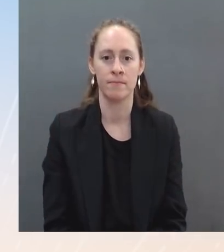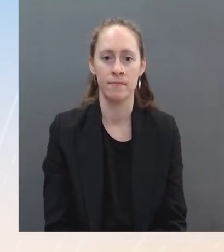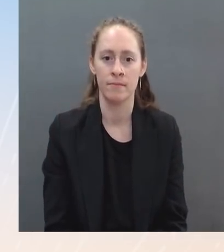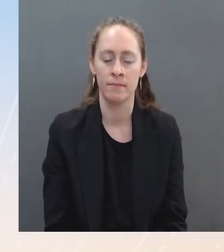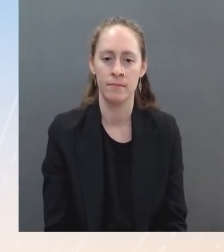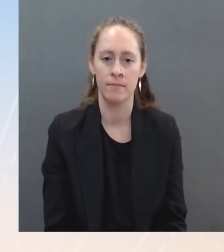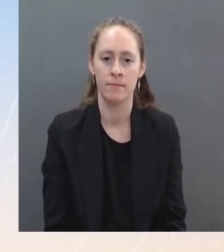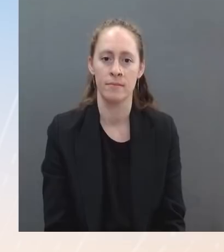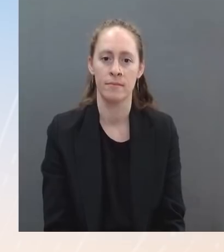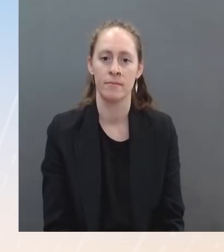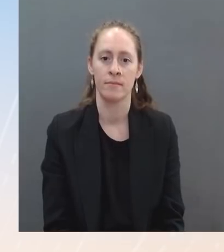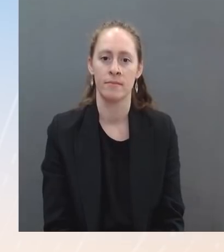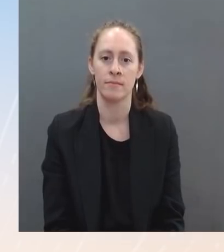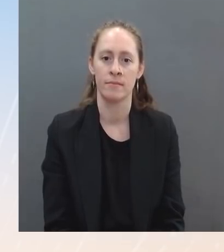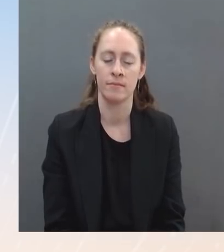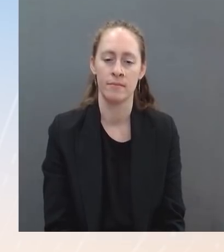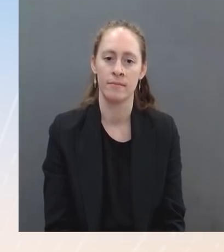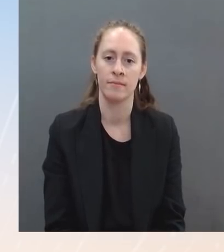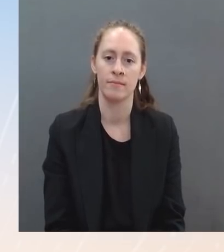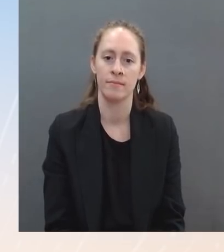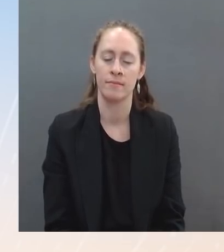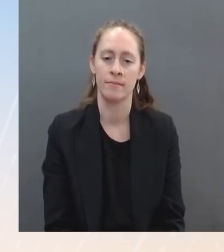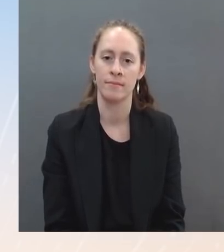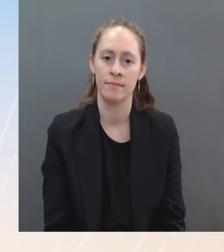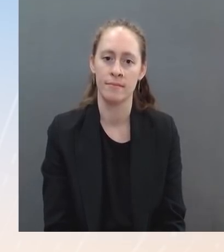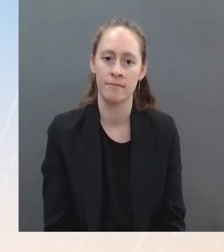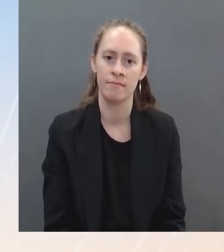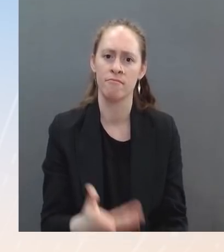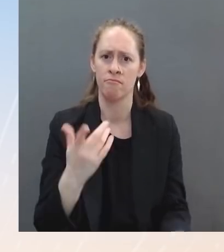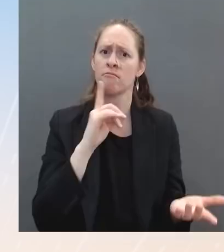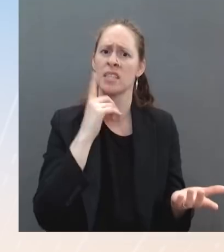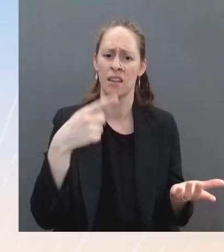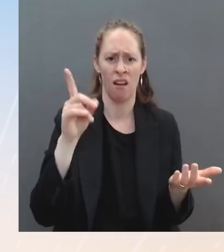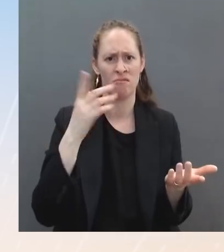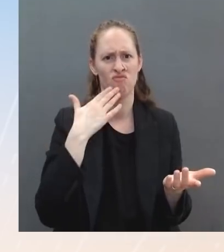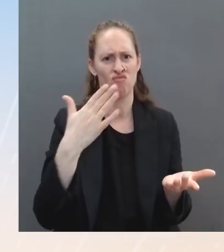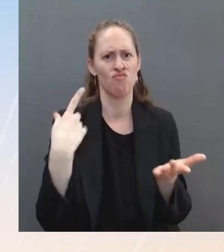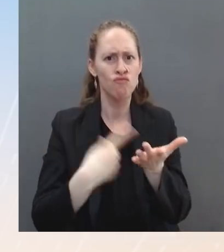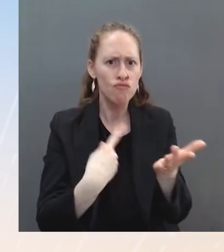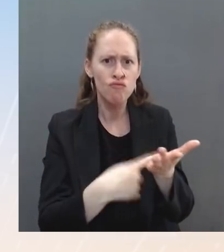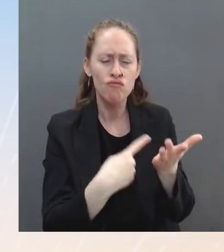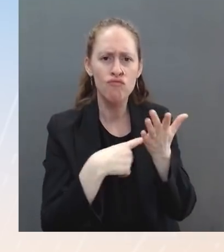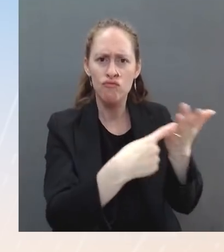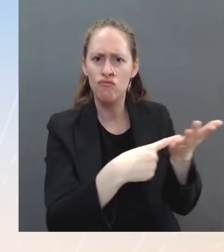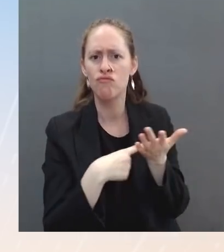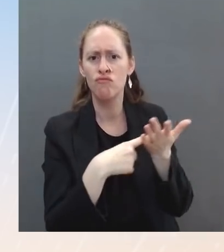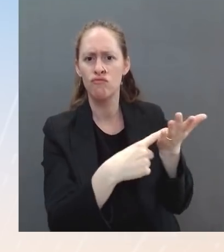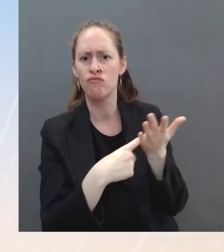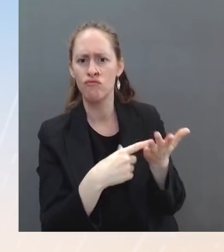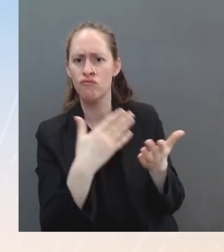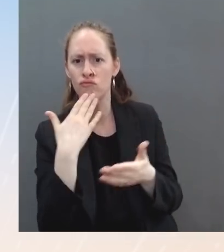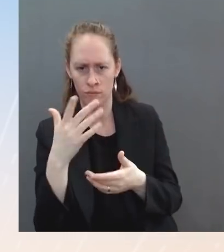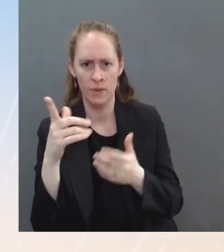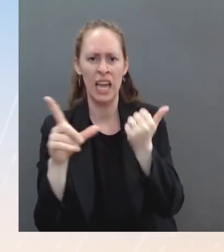You know, Daleep Singh, the Deputy National Security Advisor for International Economics had really good discussions with his counterparts,